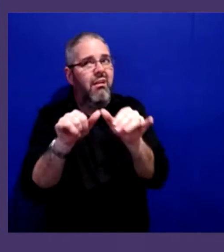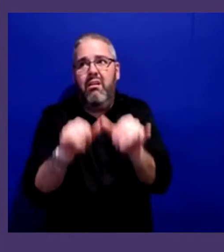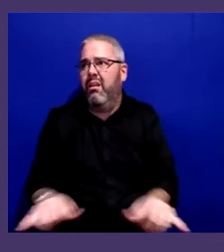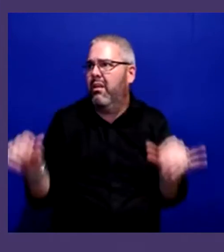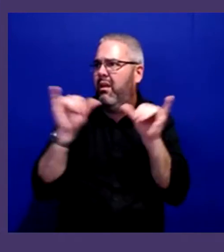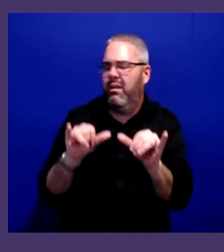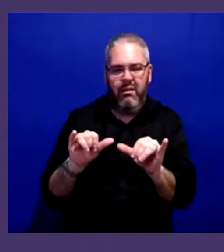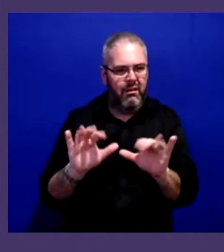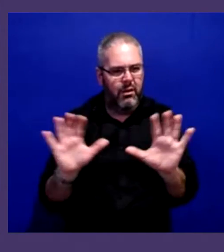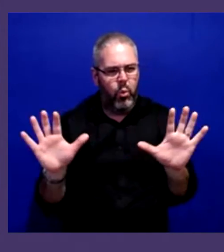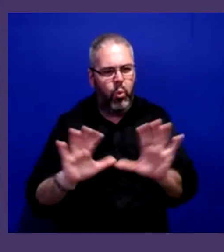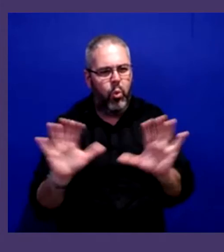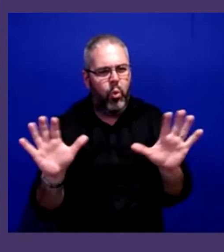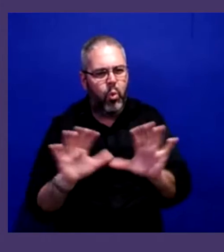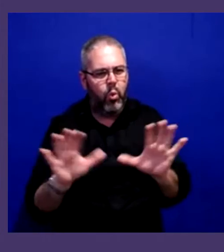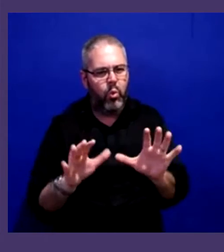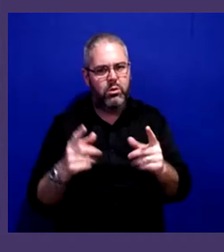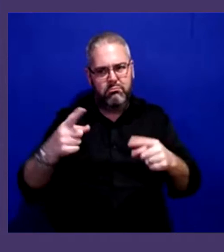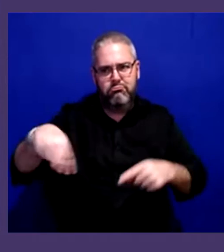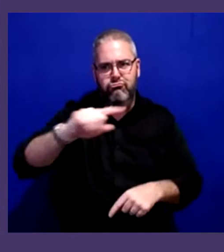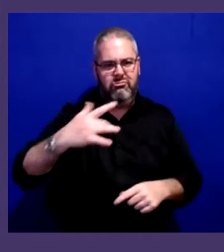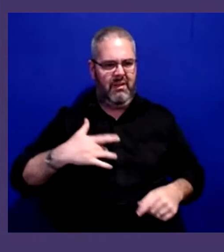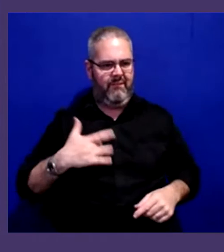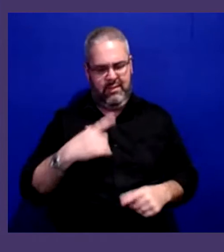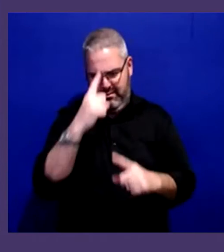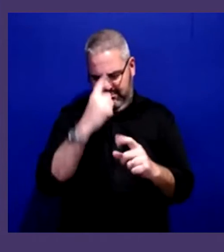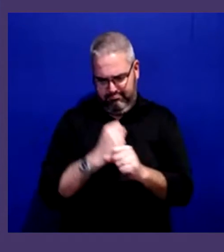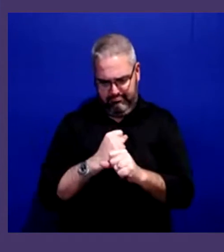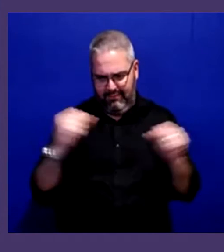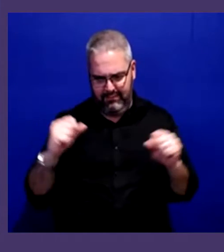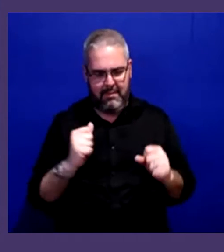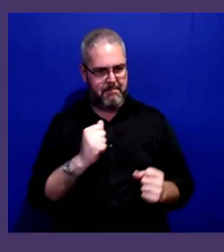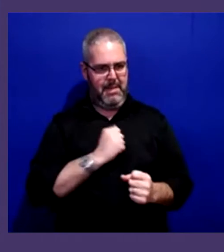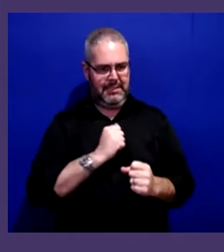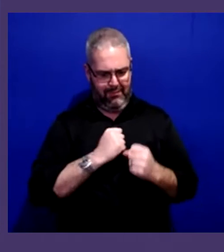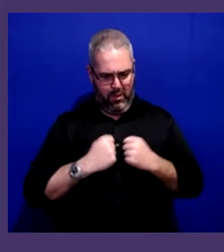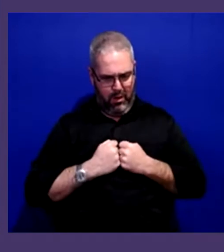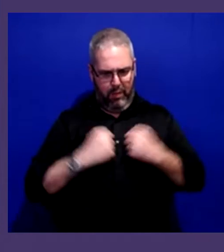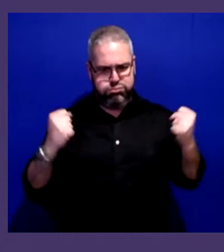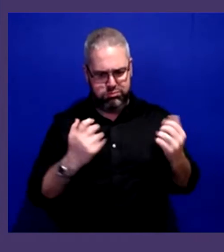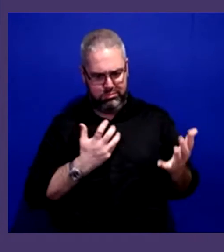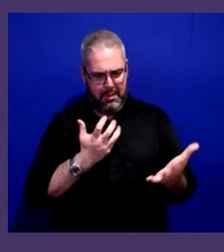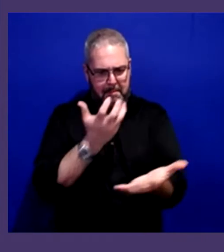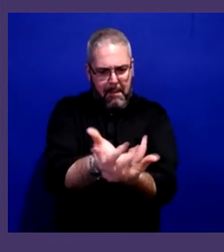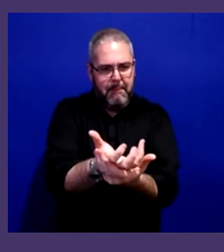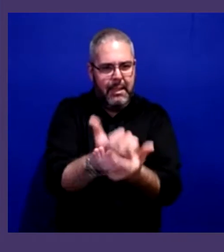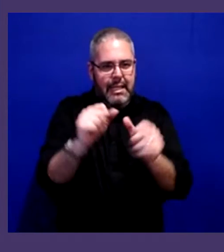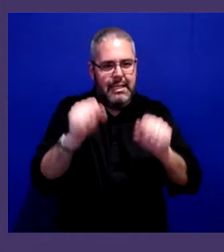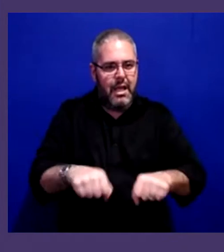the psychological safety to bring their best self to work every day, and that's where true innovation and